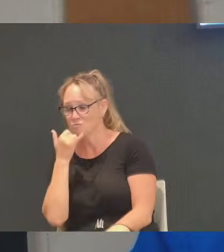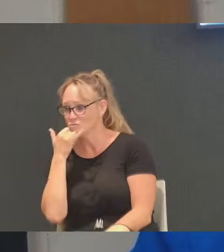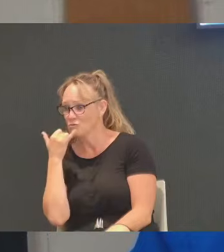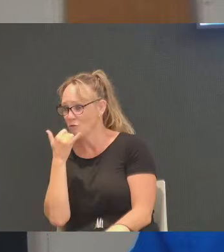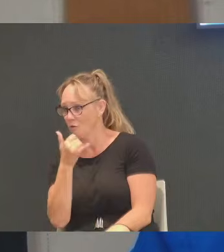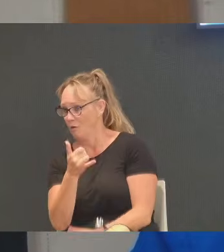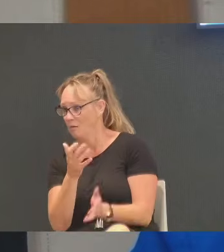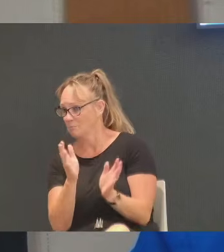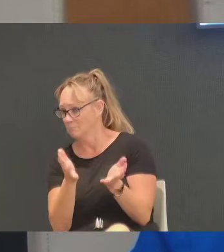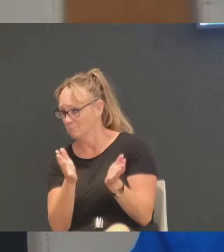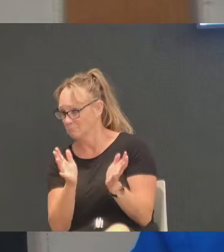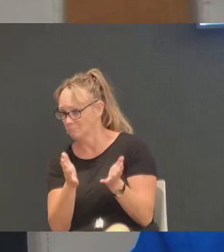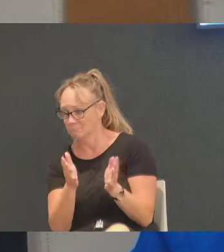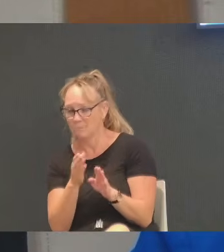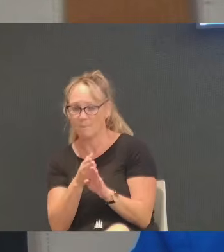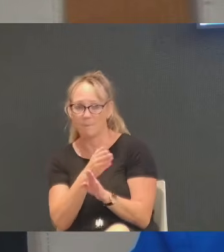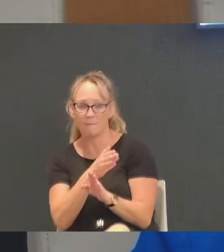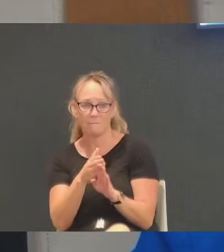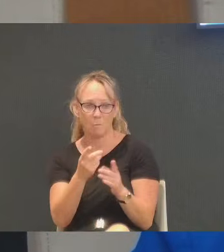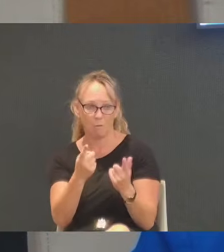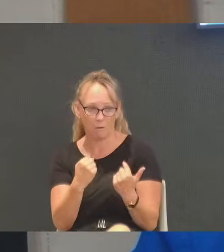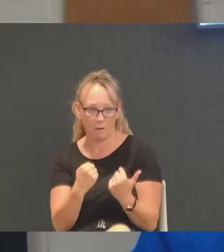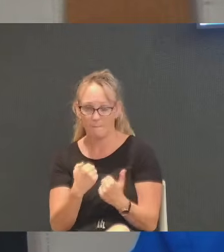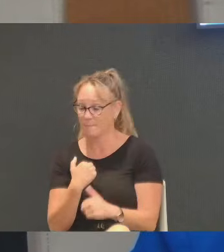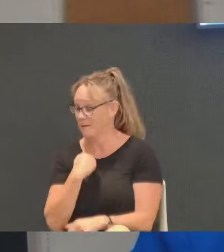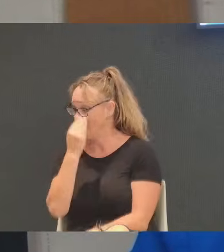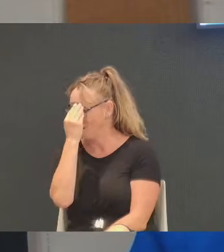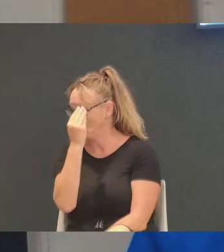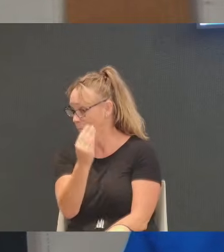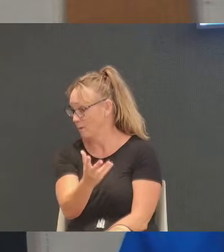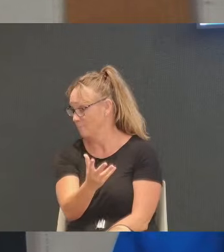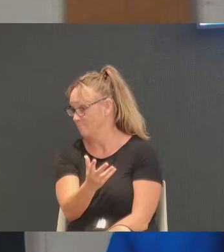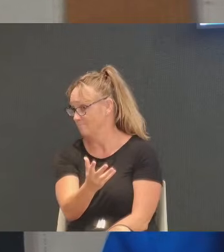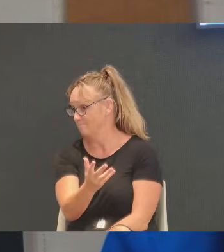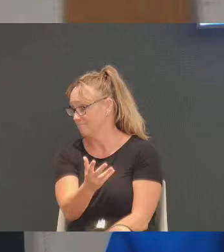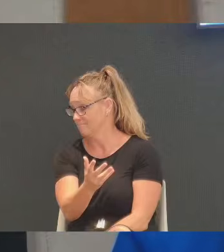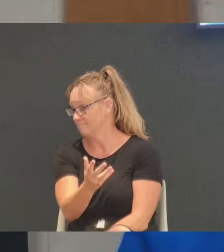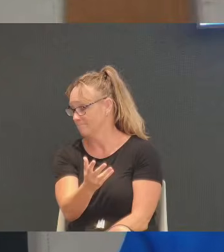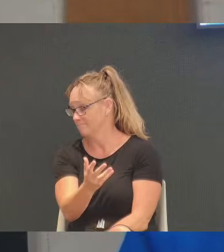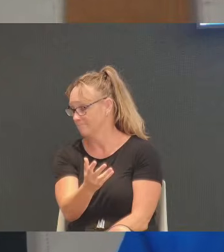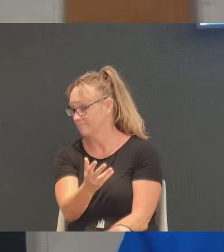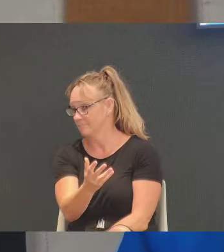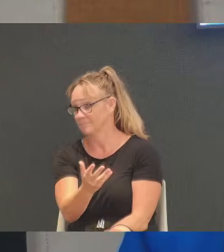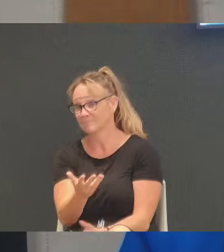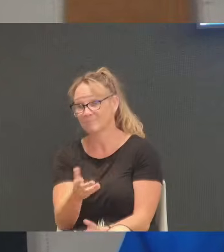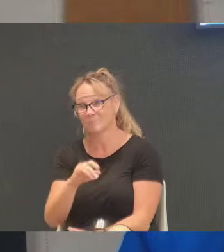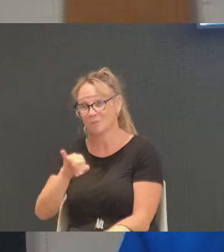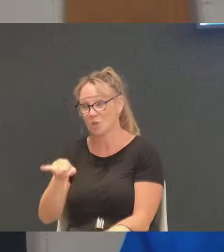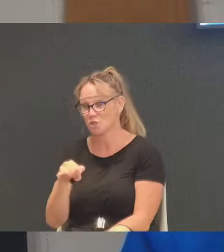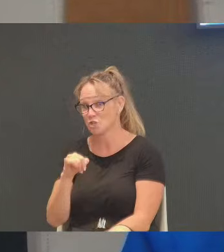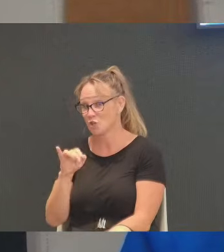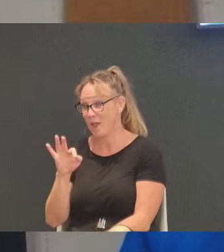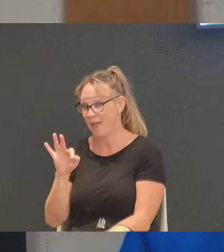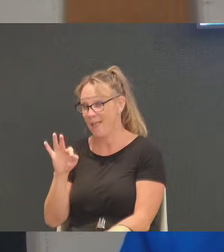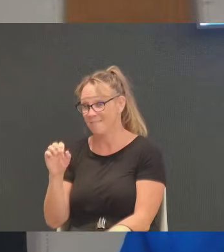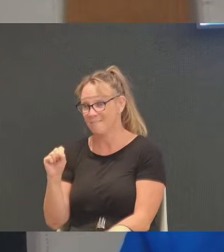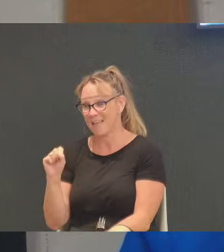in and one of the things I had said to him is that JFS now and our C we have a central